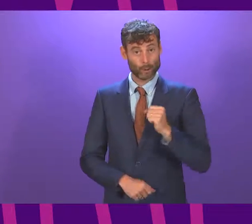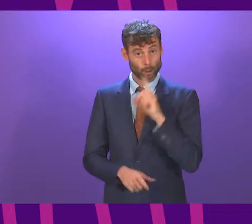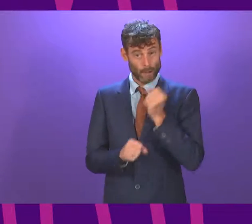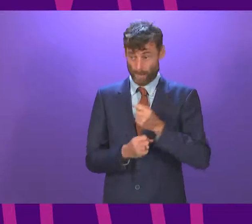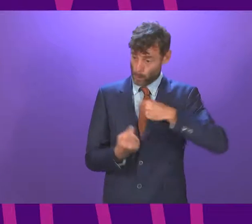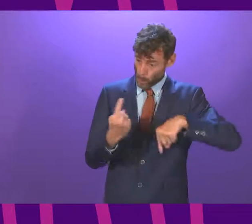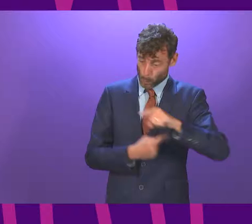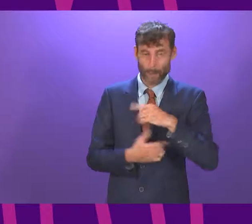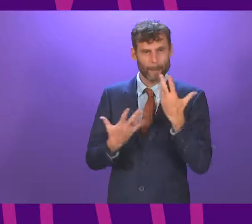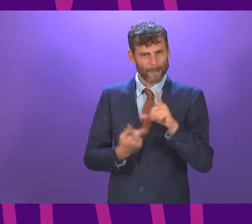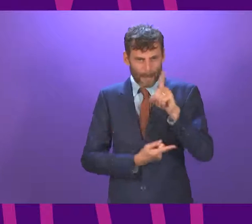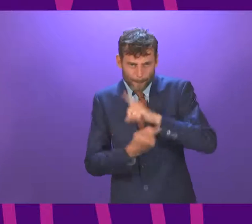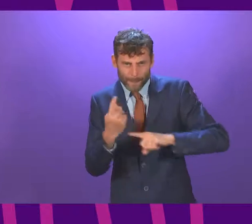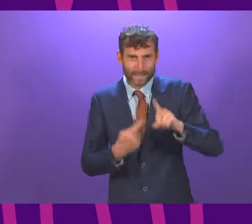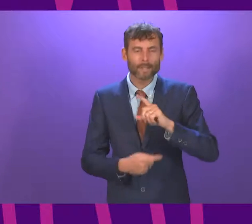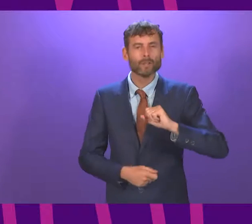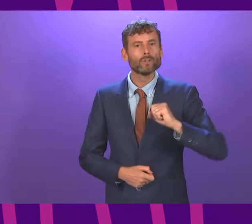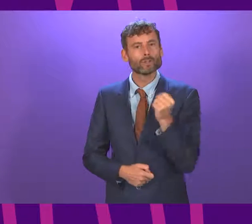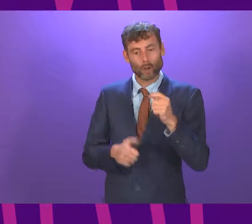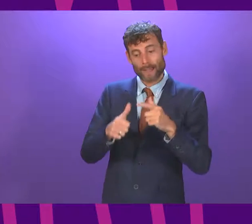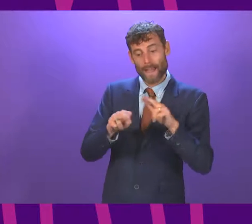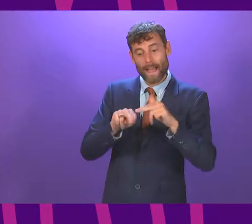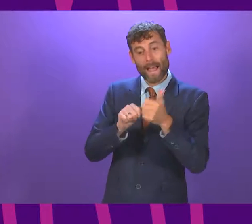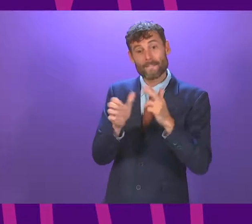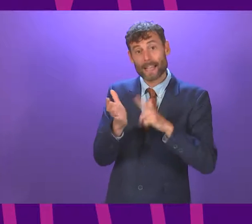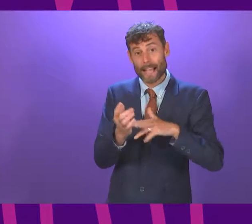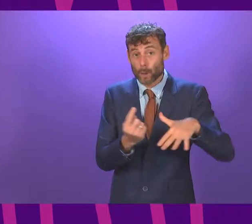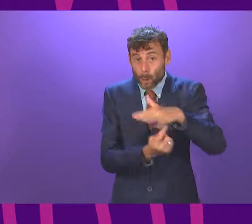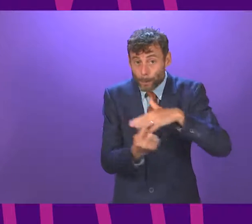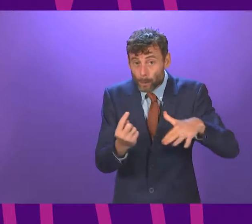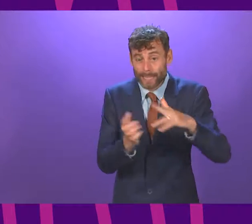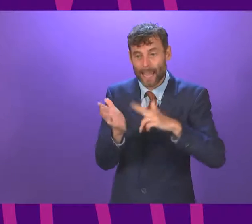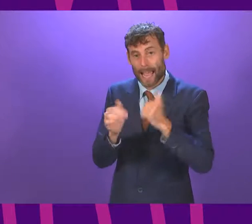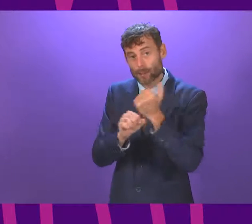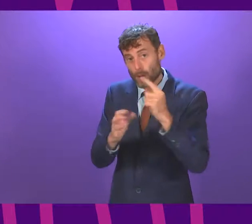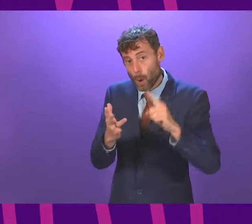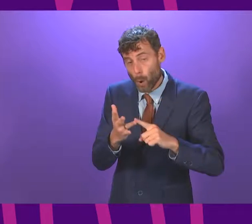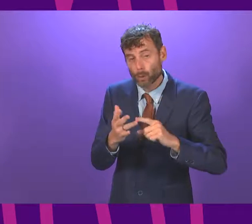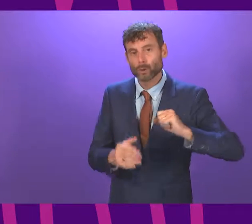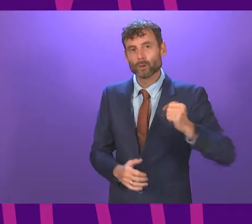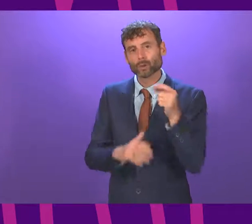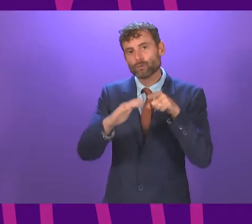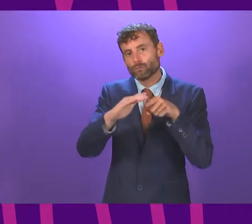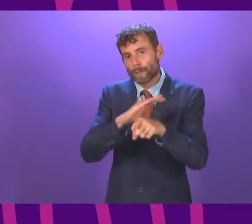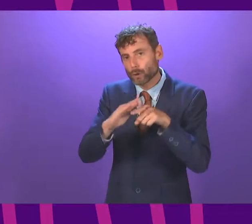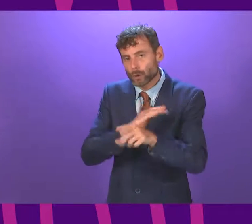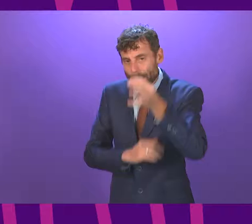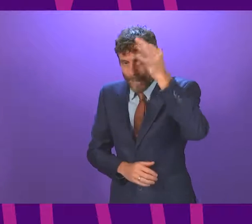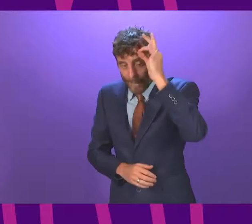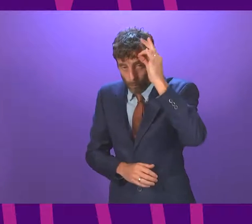I met members of the Scots Afghan community, non-governmental organisations, the Scottish Refugee Council and the Convention of Scottish Local Authorities.